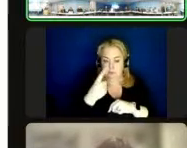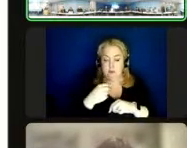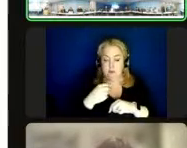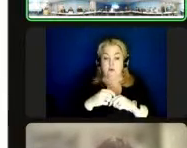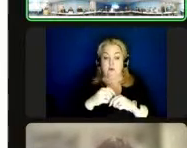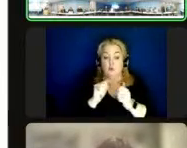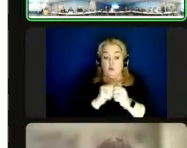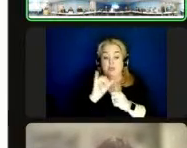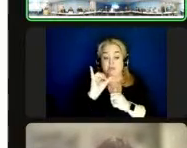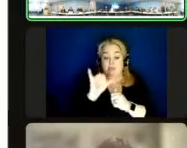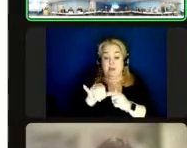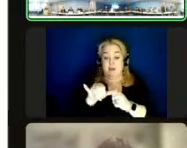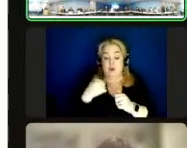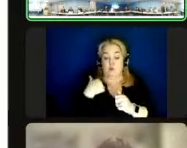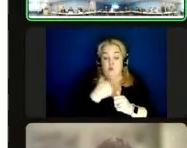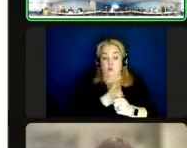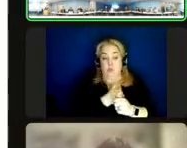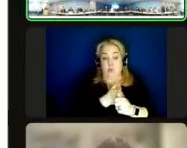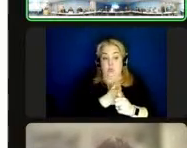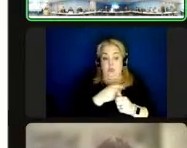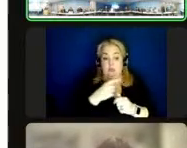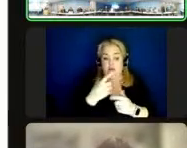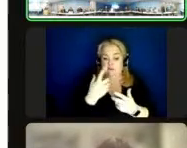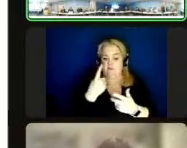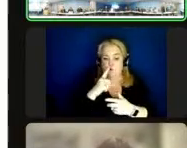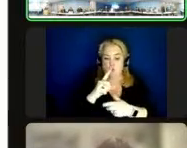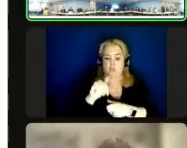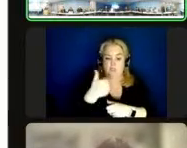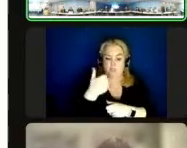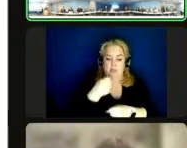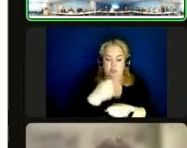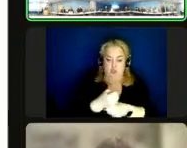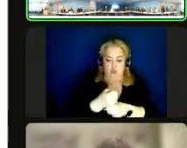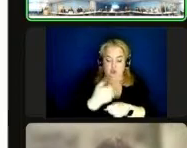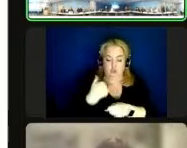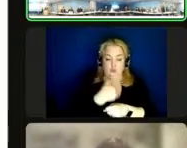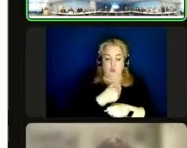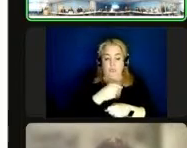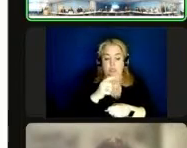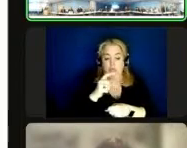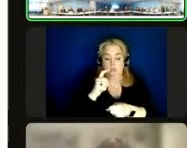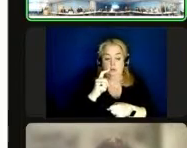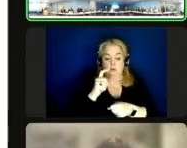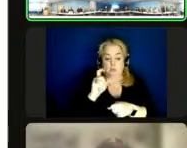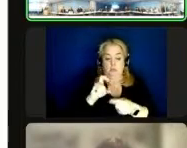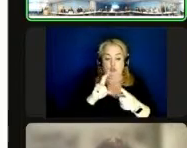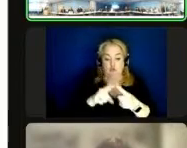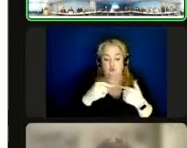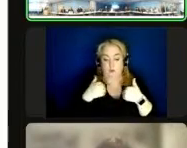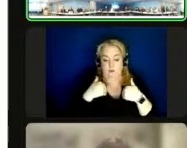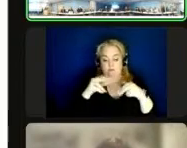EXACTLY LIKE A PRIOR TO THOSE